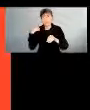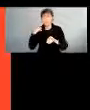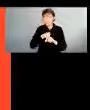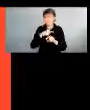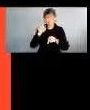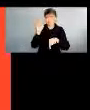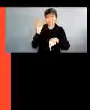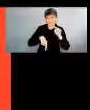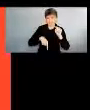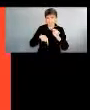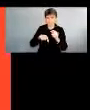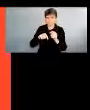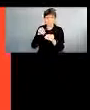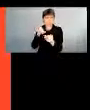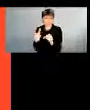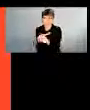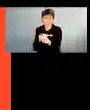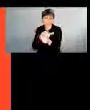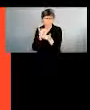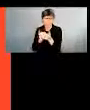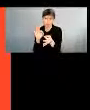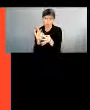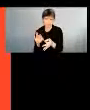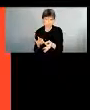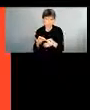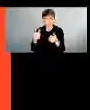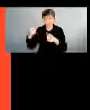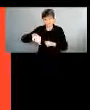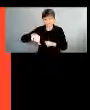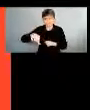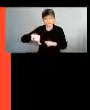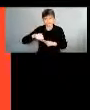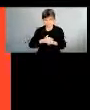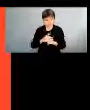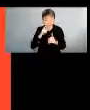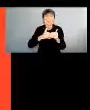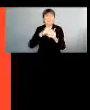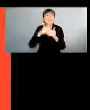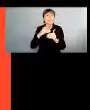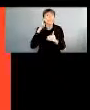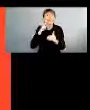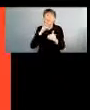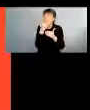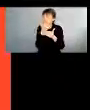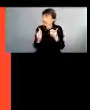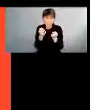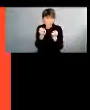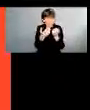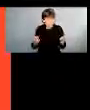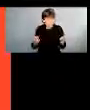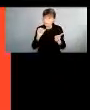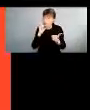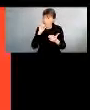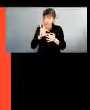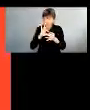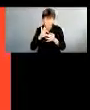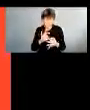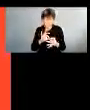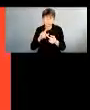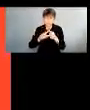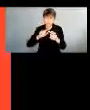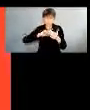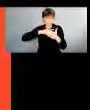We can’t cover the purchase of any equipment that is not directly related to the project,